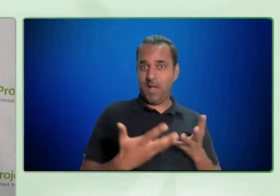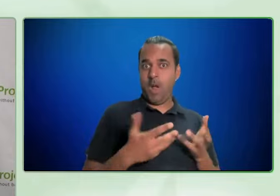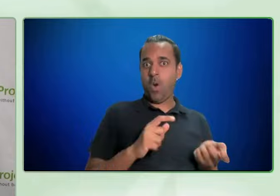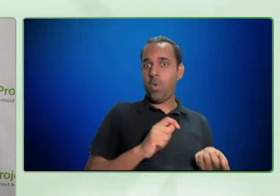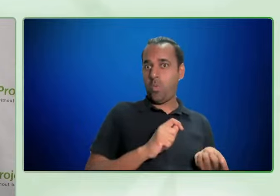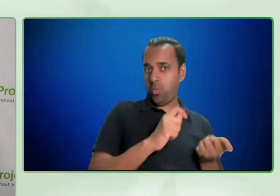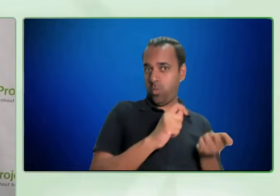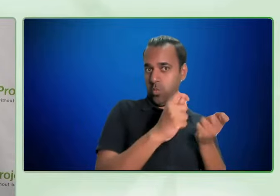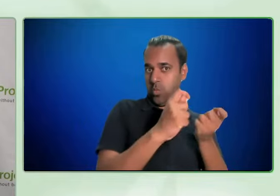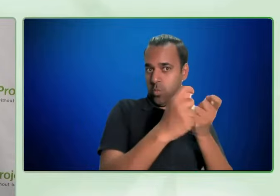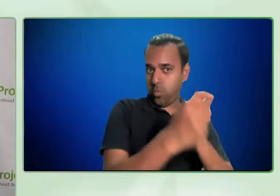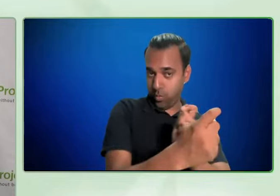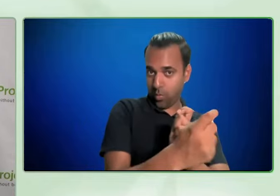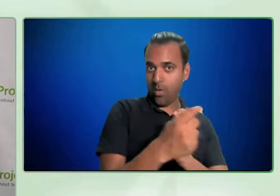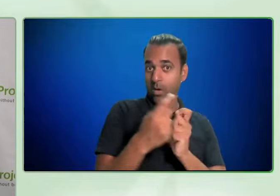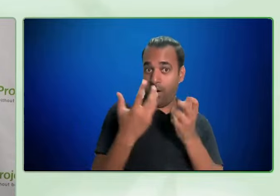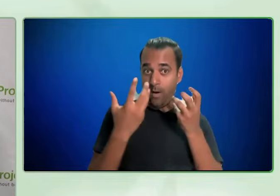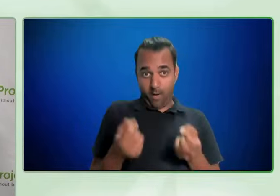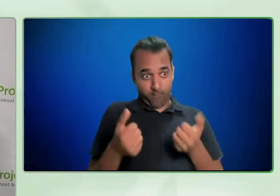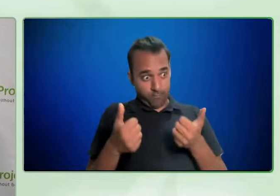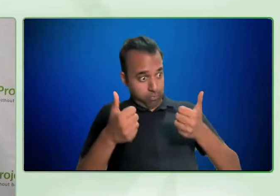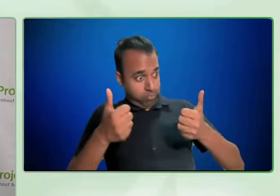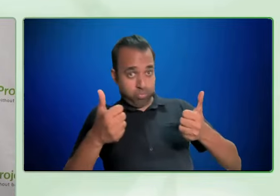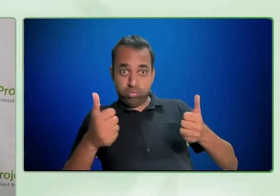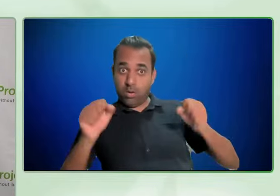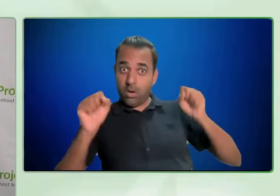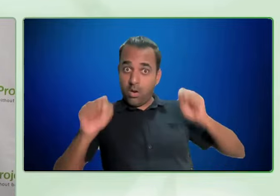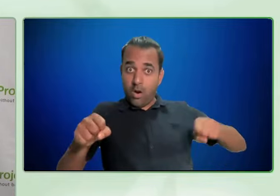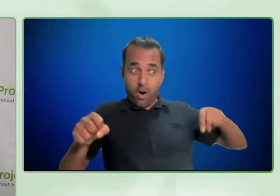in our most challenging days.